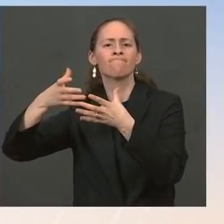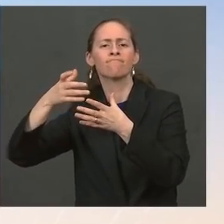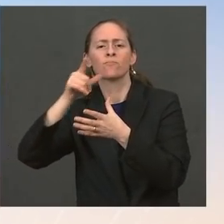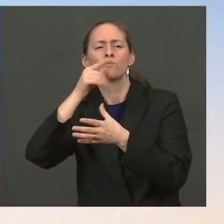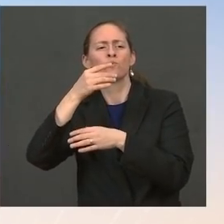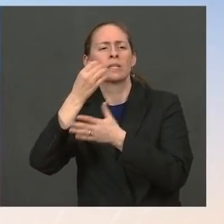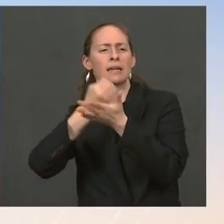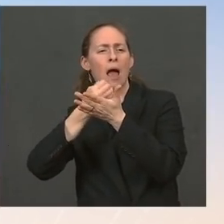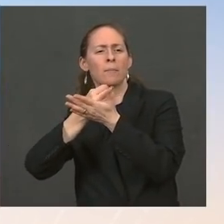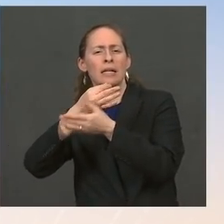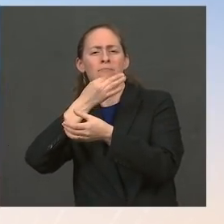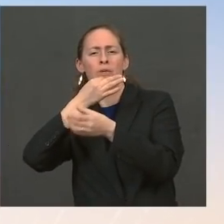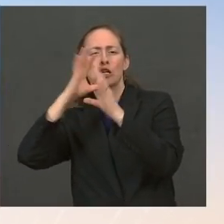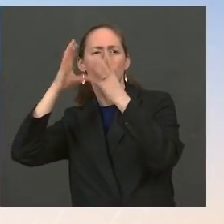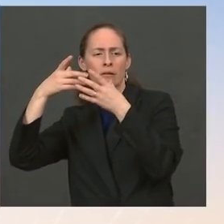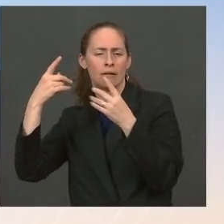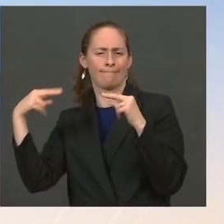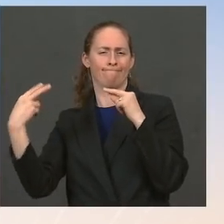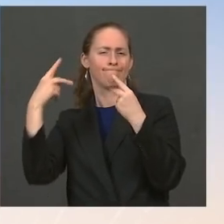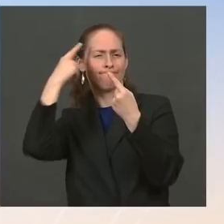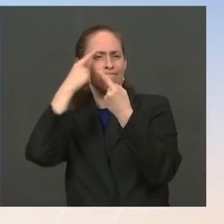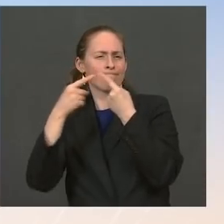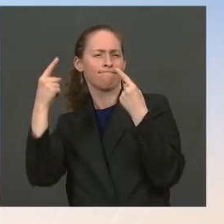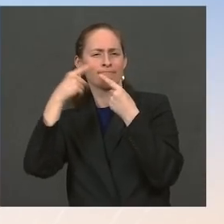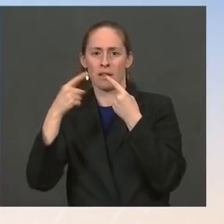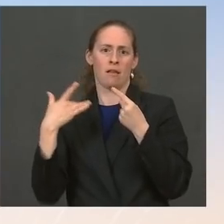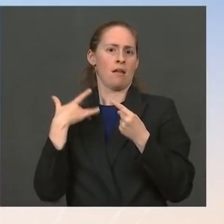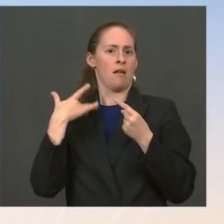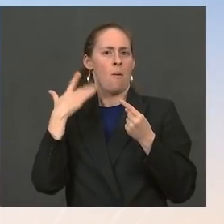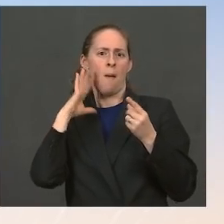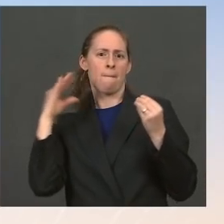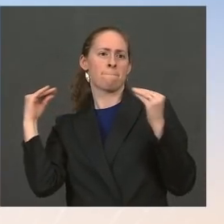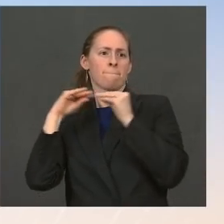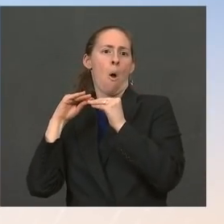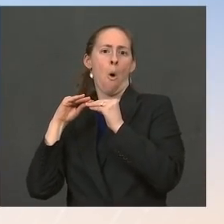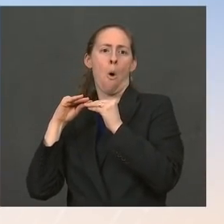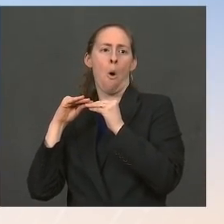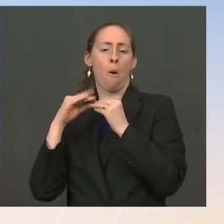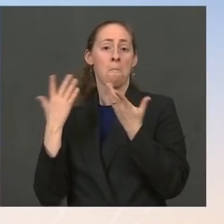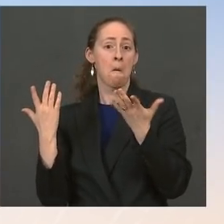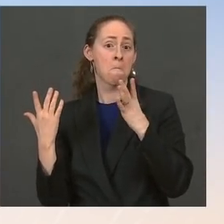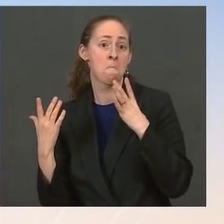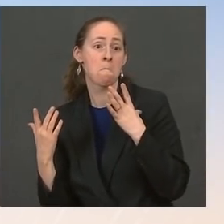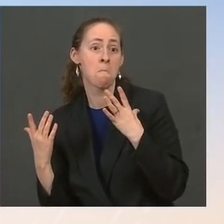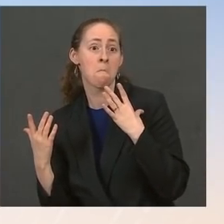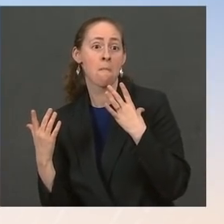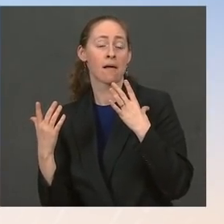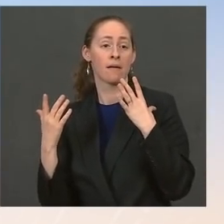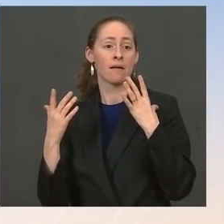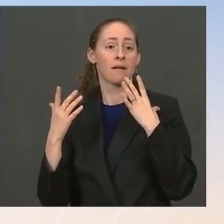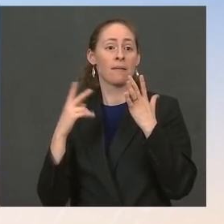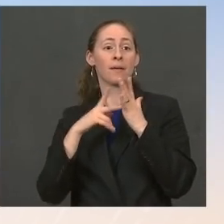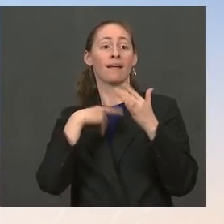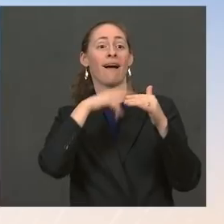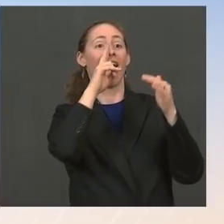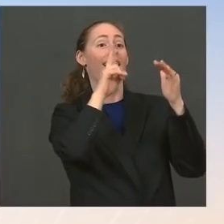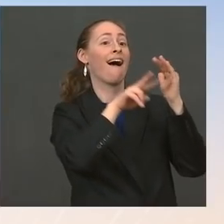I mean not -- not bad disagreements, but our projections are not exactly the same as Larry Summers, who said that the proposal could result